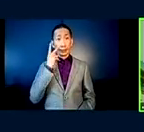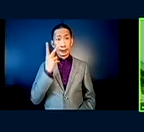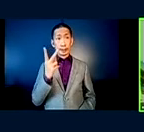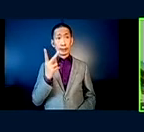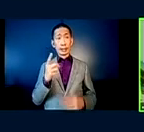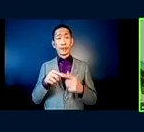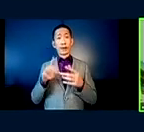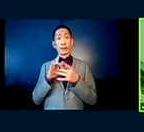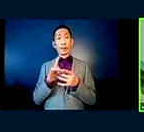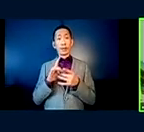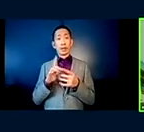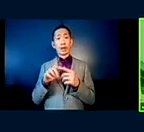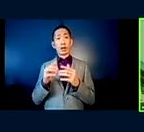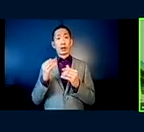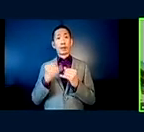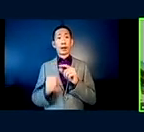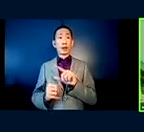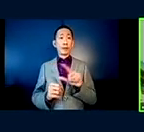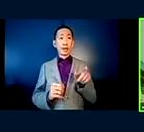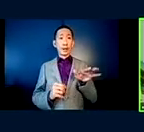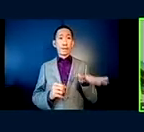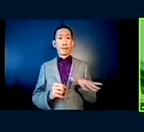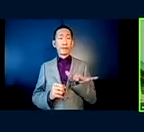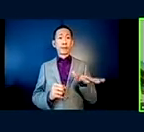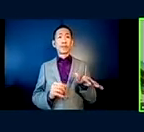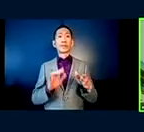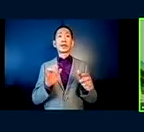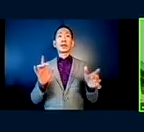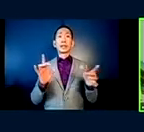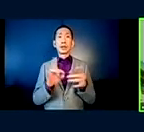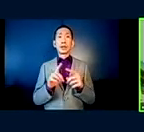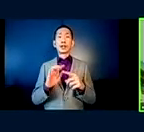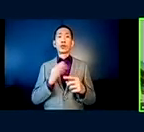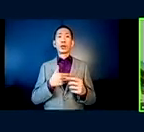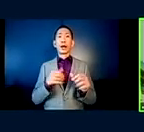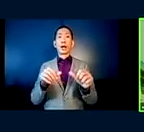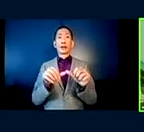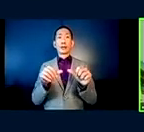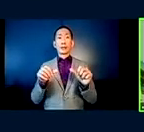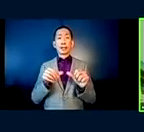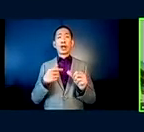AS YOU CAN SEE FROM THE LINK ON THE BOTTOM LEFT, A LINK TO OUR